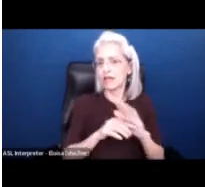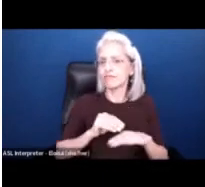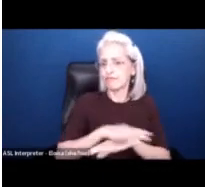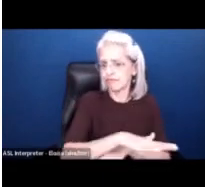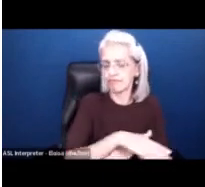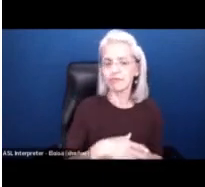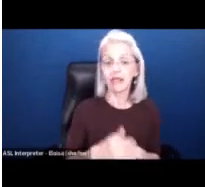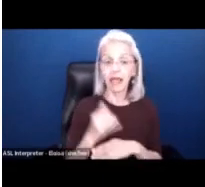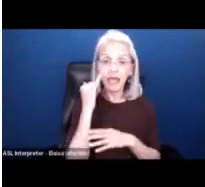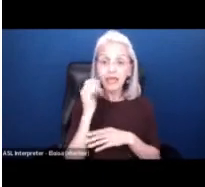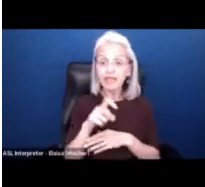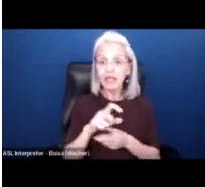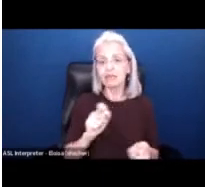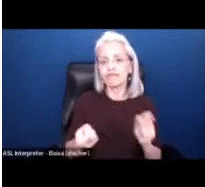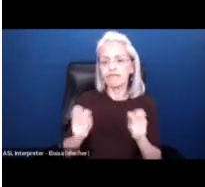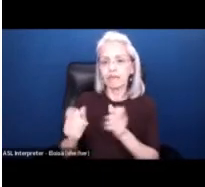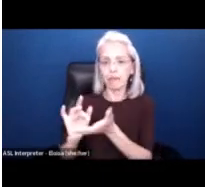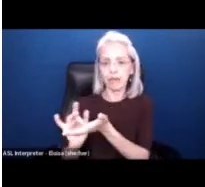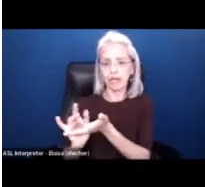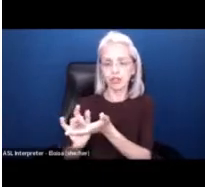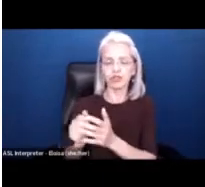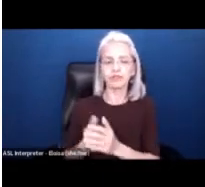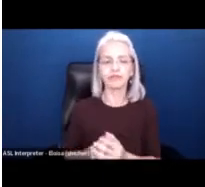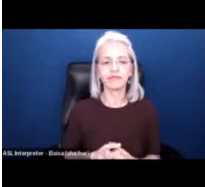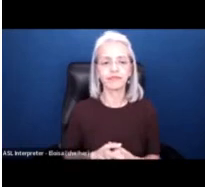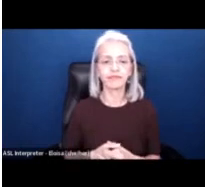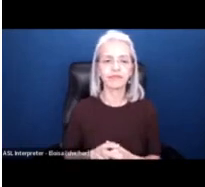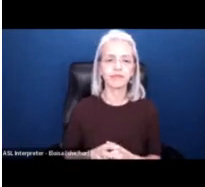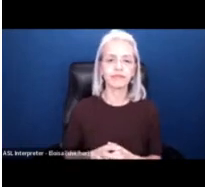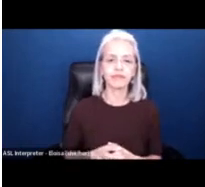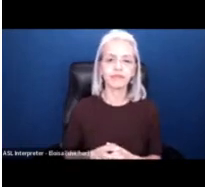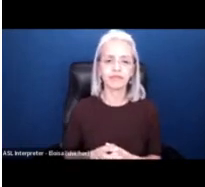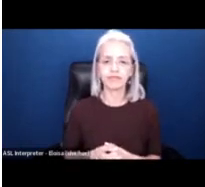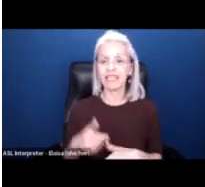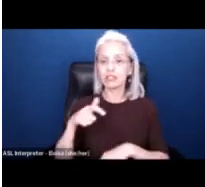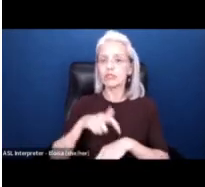adjustments to medications. If it's in a timely manner, avoid